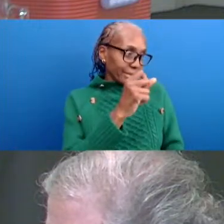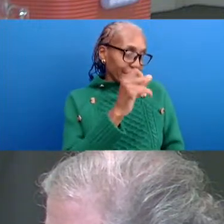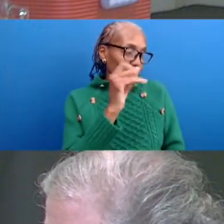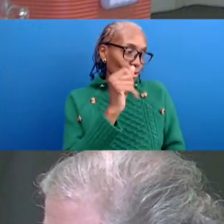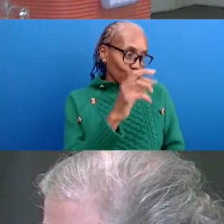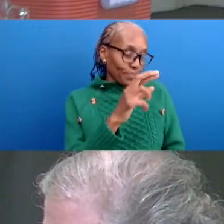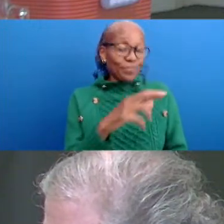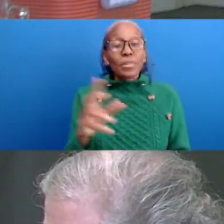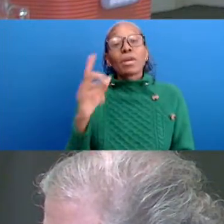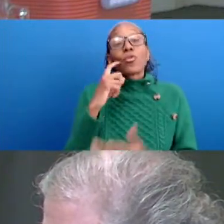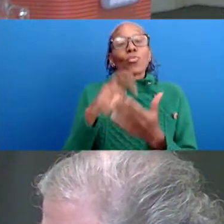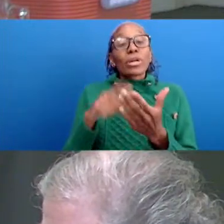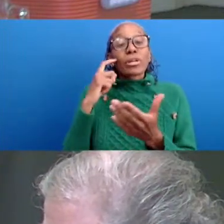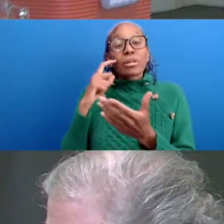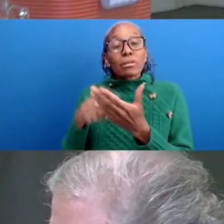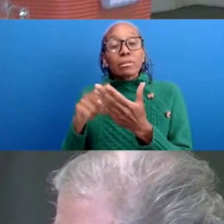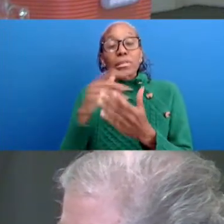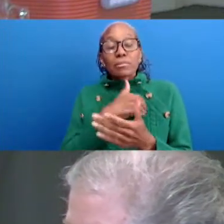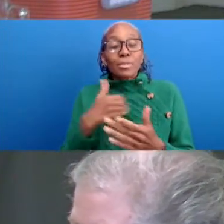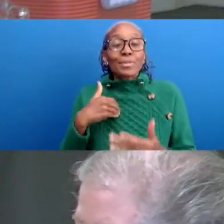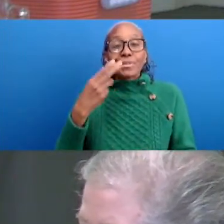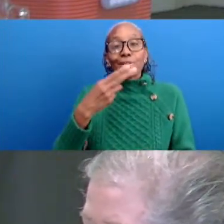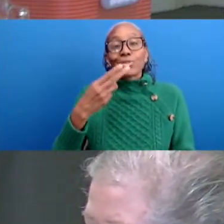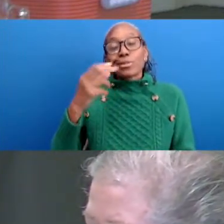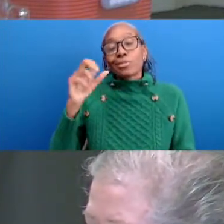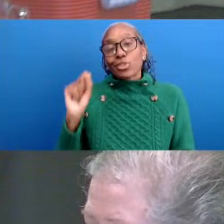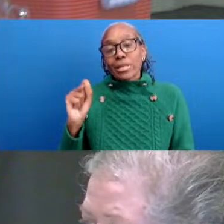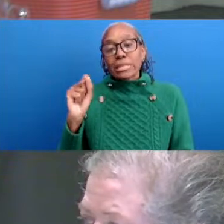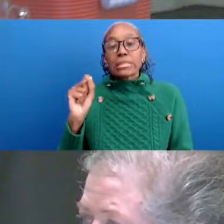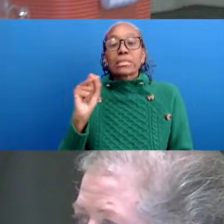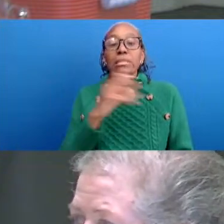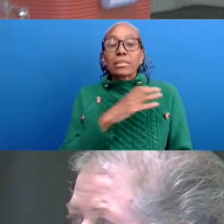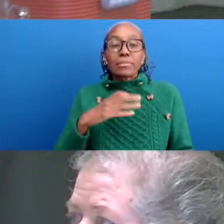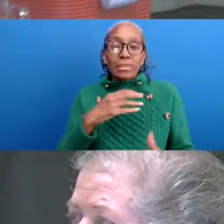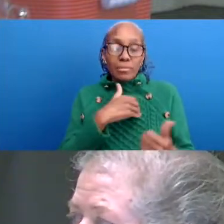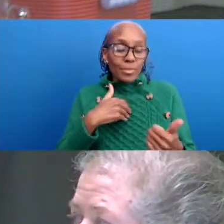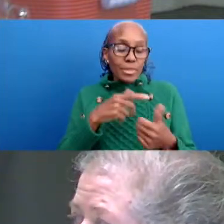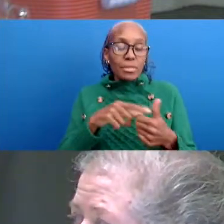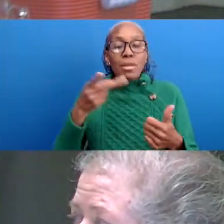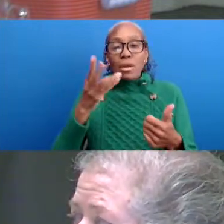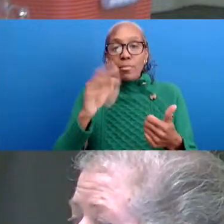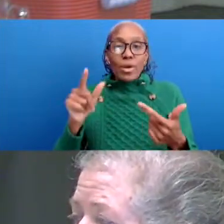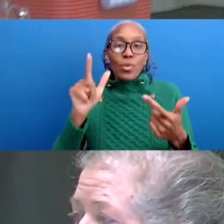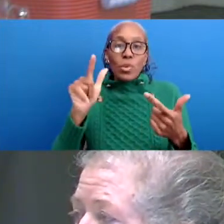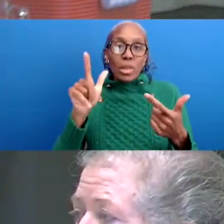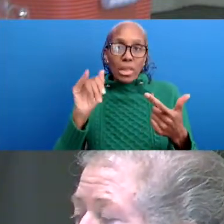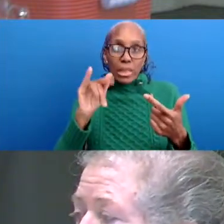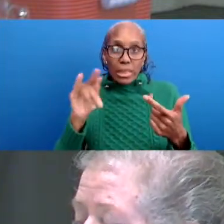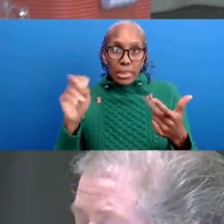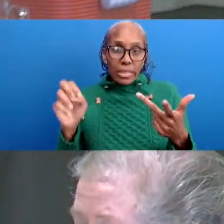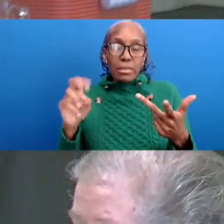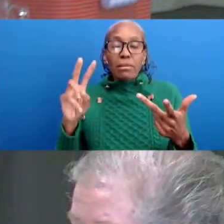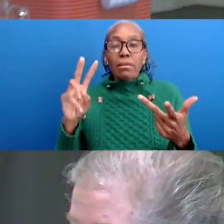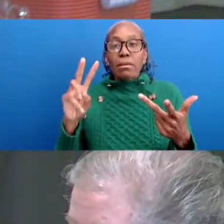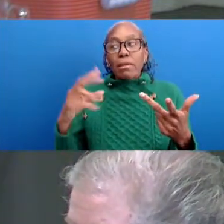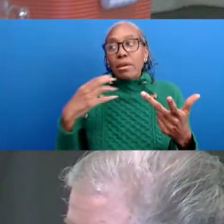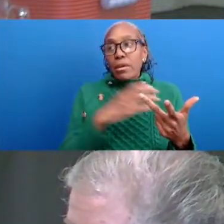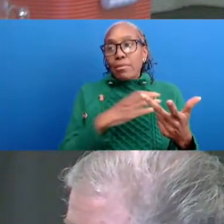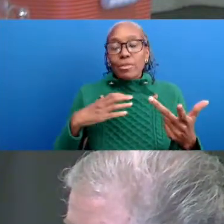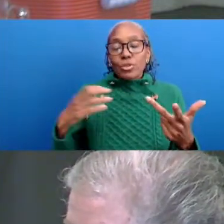THE OTHER PIECE IS TO RECOGNIZE